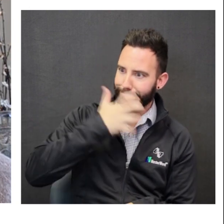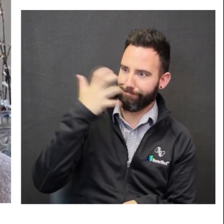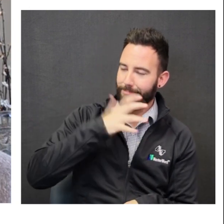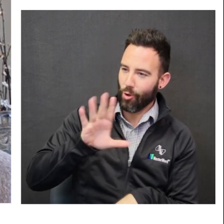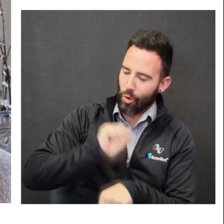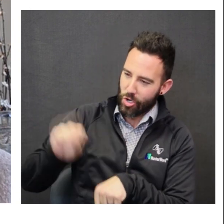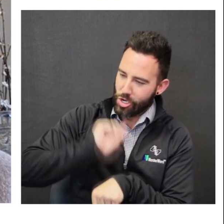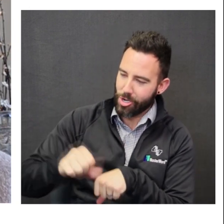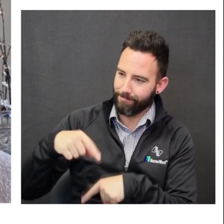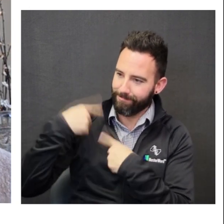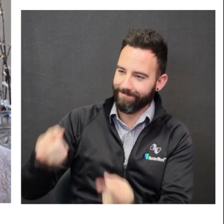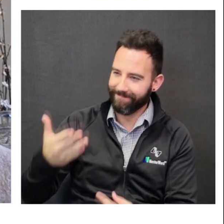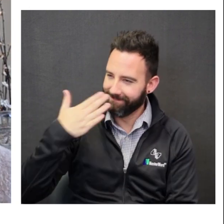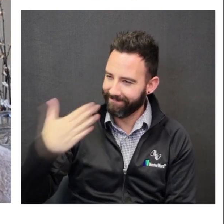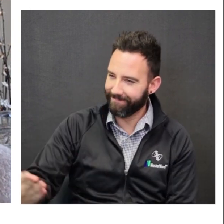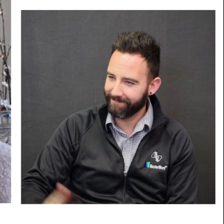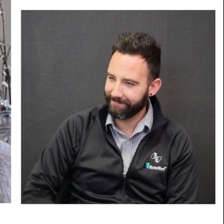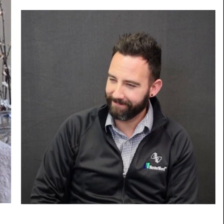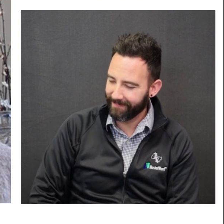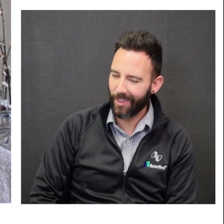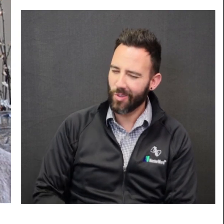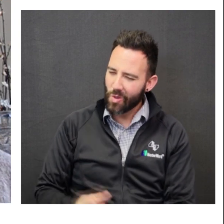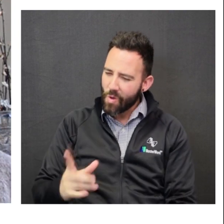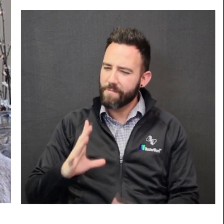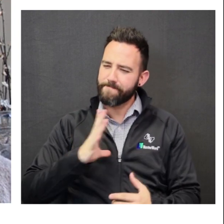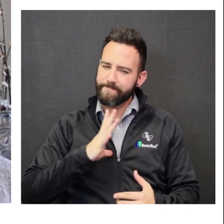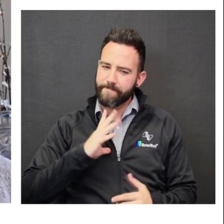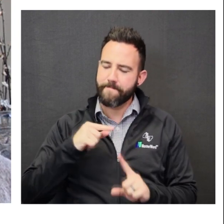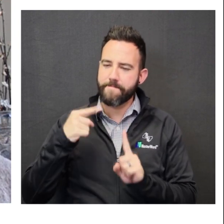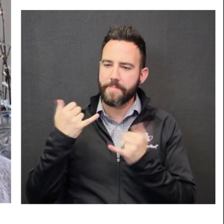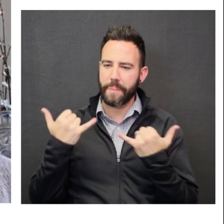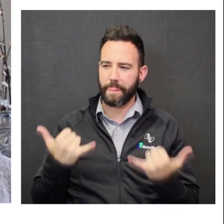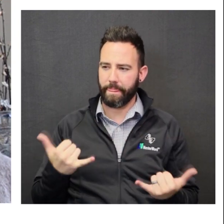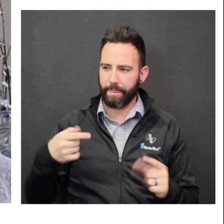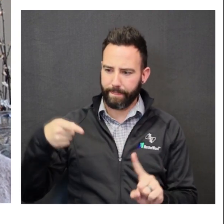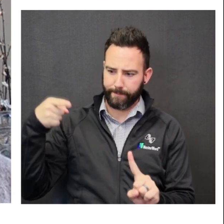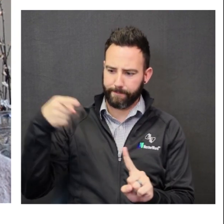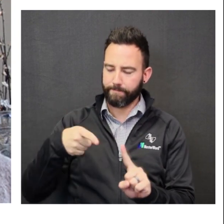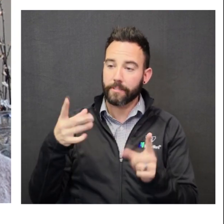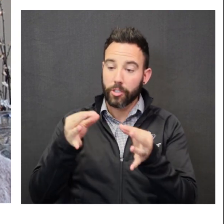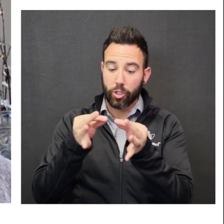So, Katharine, looking at how the interpreting, or